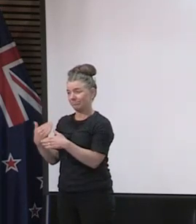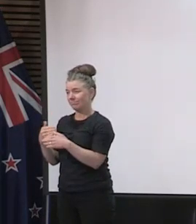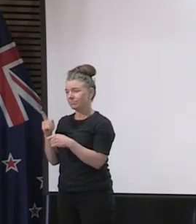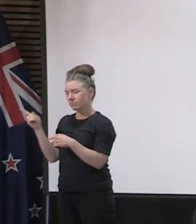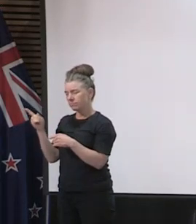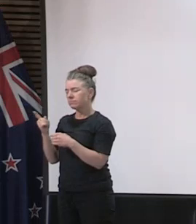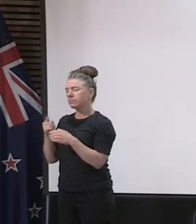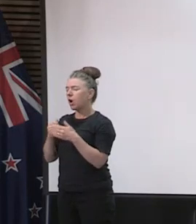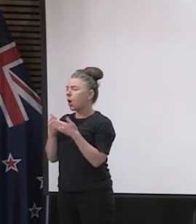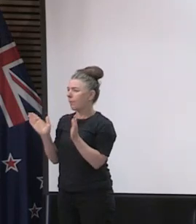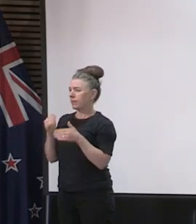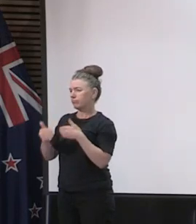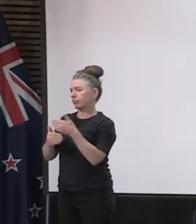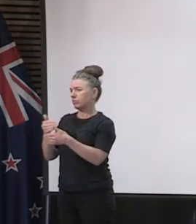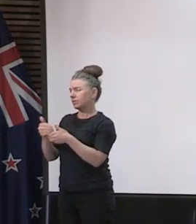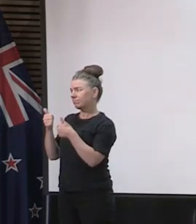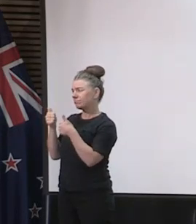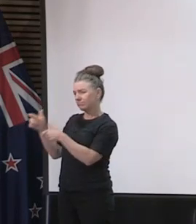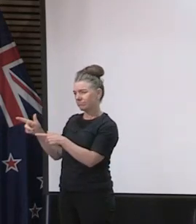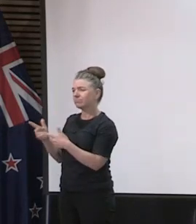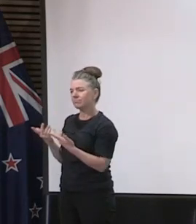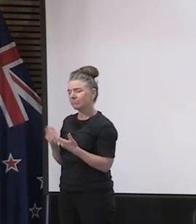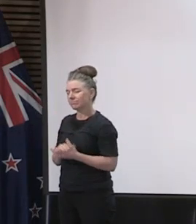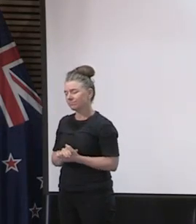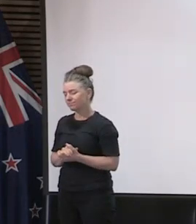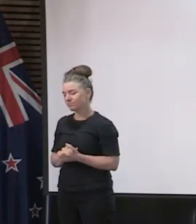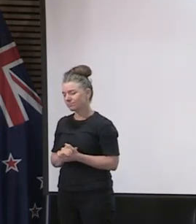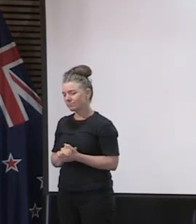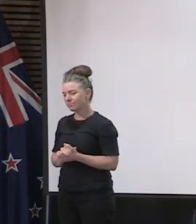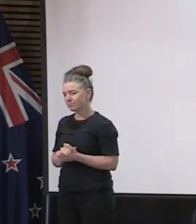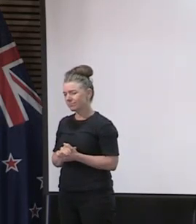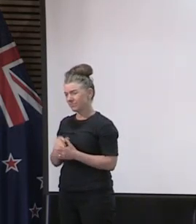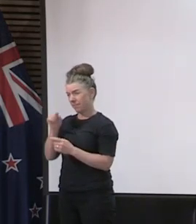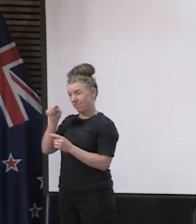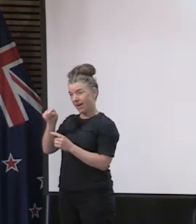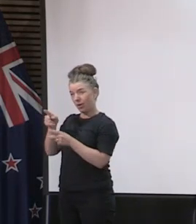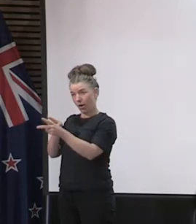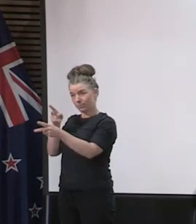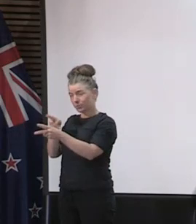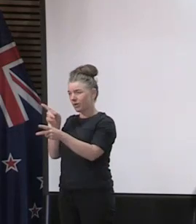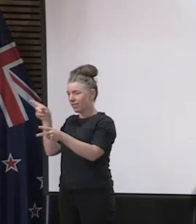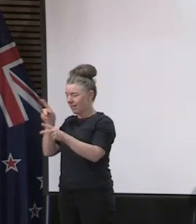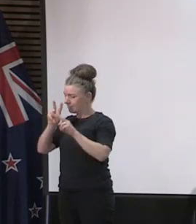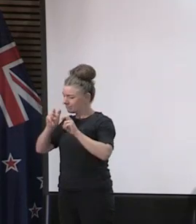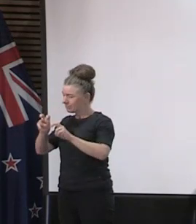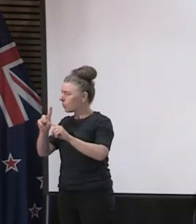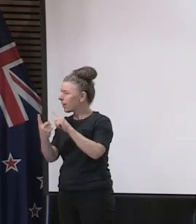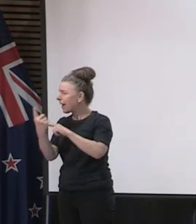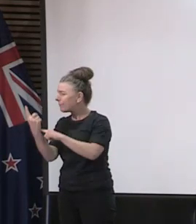example, I think, of rapid and transparent reviewing of our